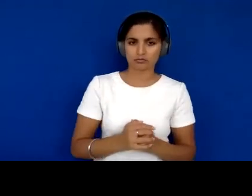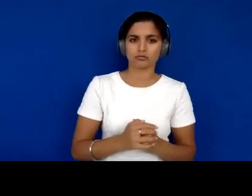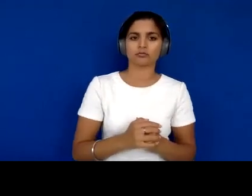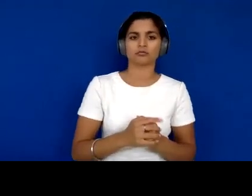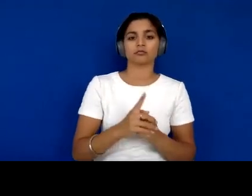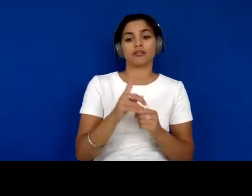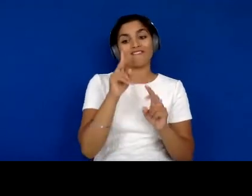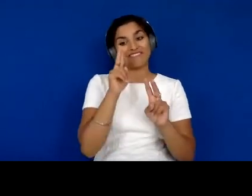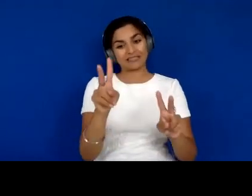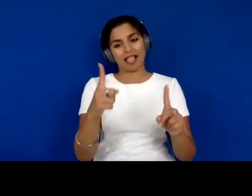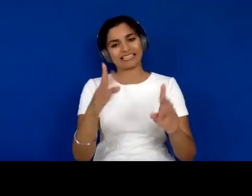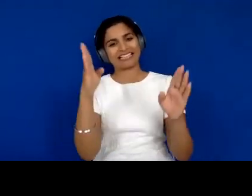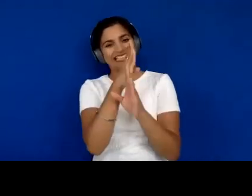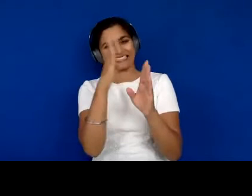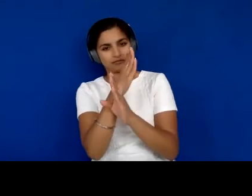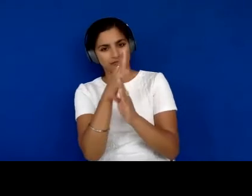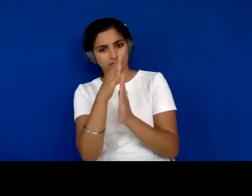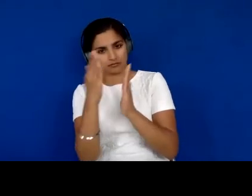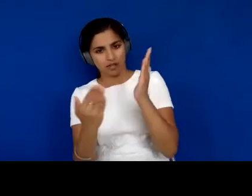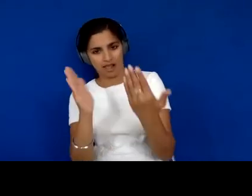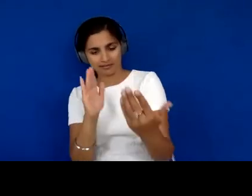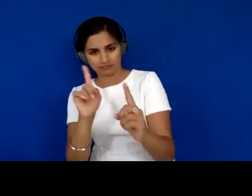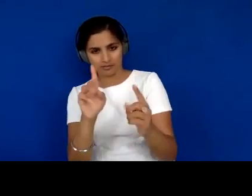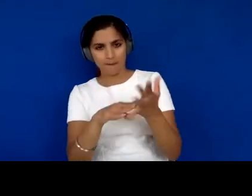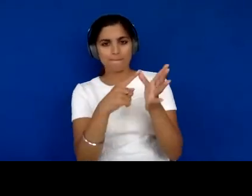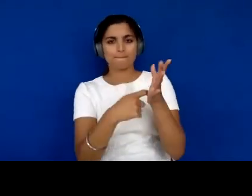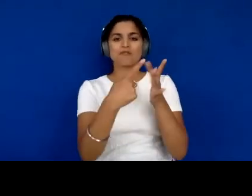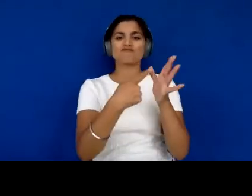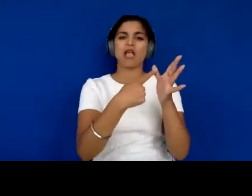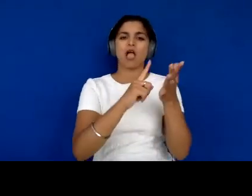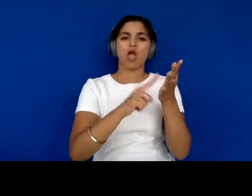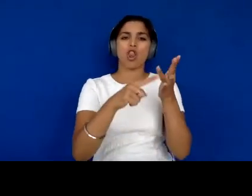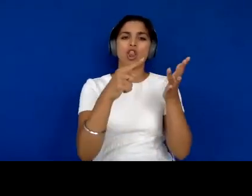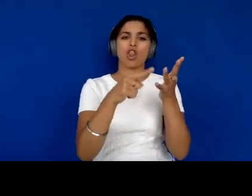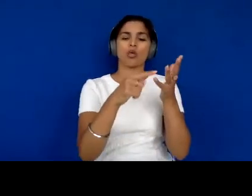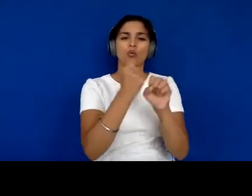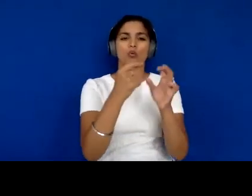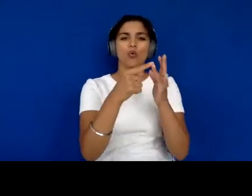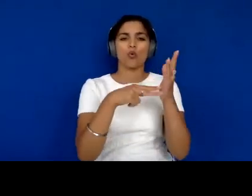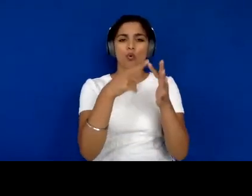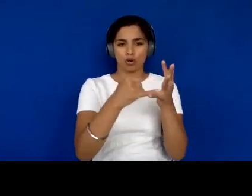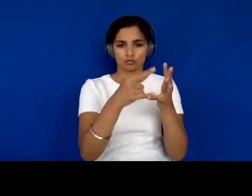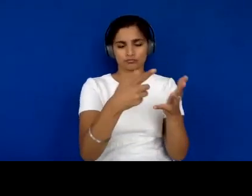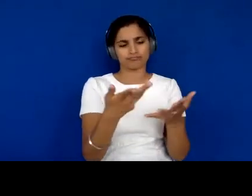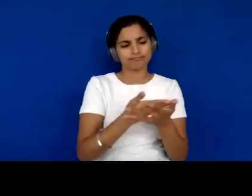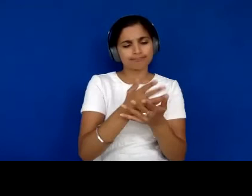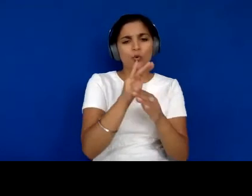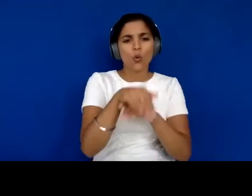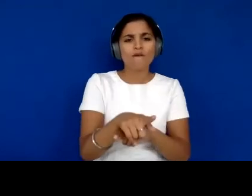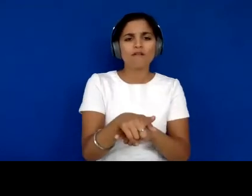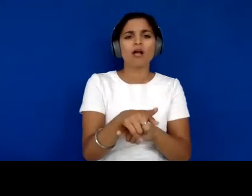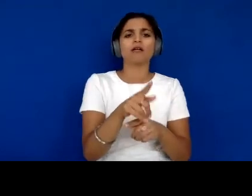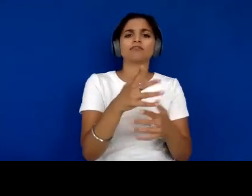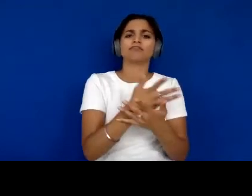Wallace she tackles gender polarities and a demonic heterosexuality contending